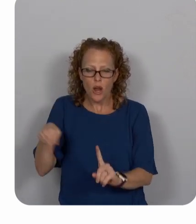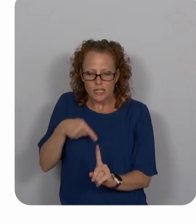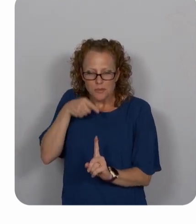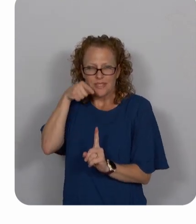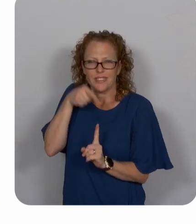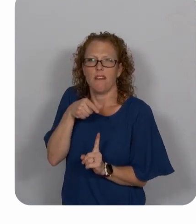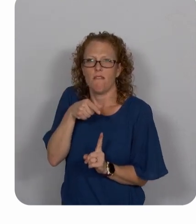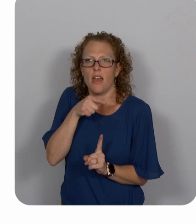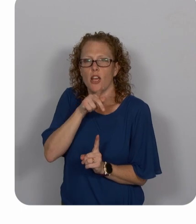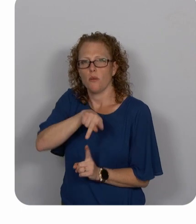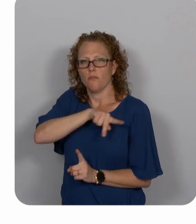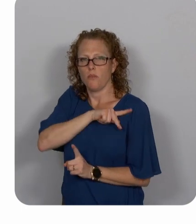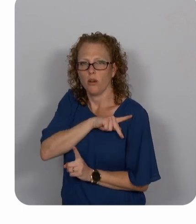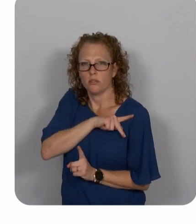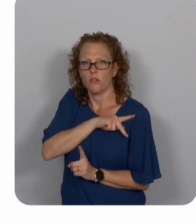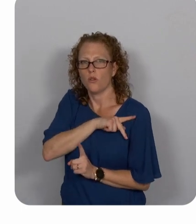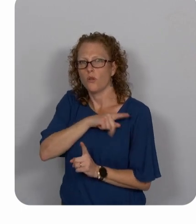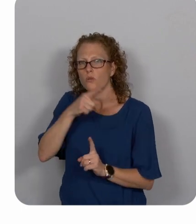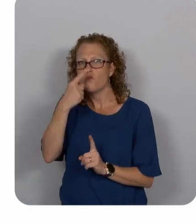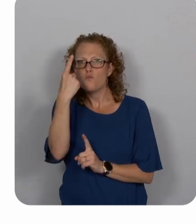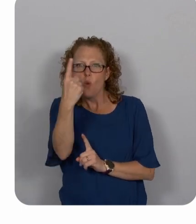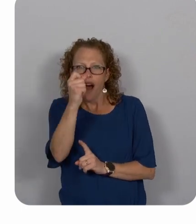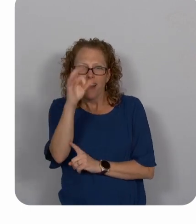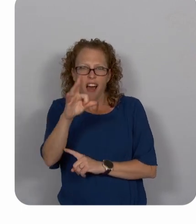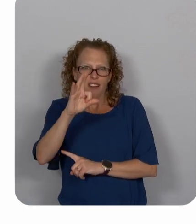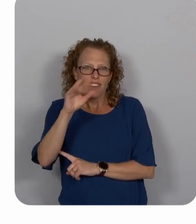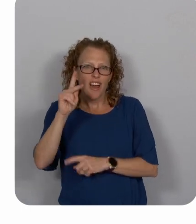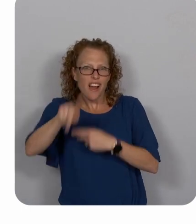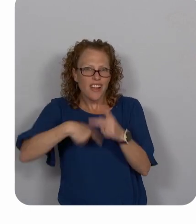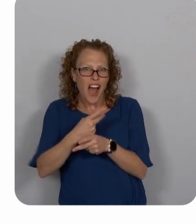without ever having to exit Studio or export a project.